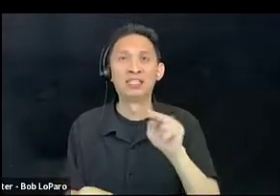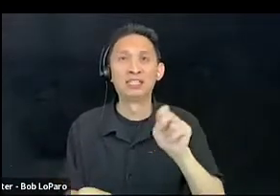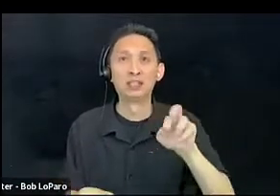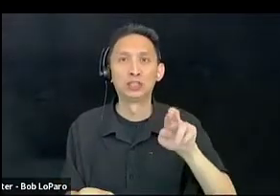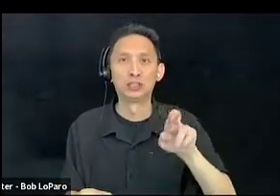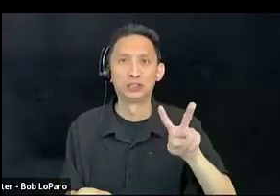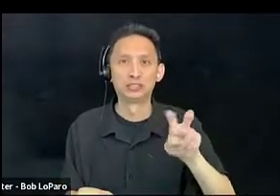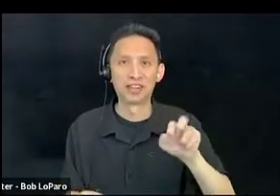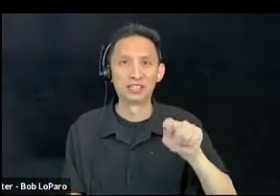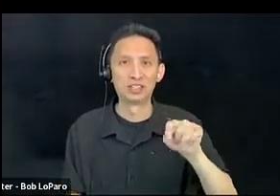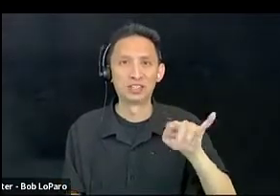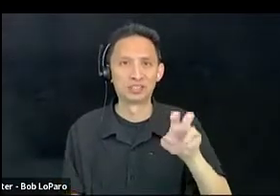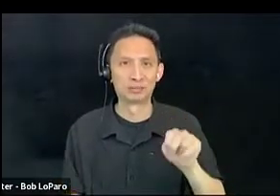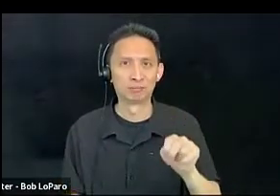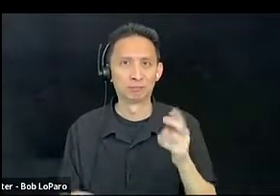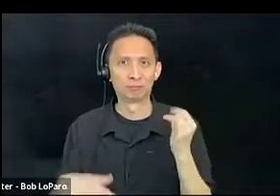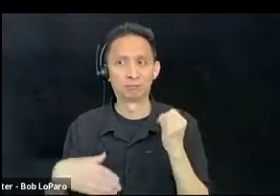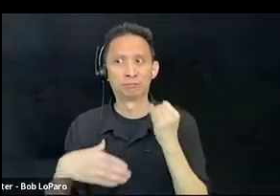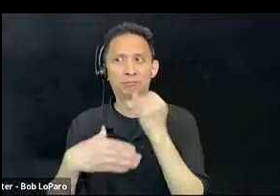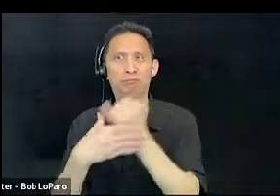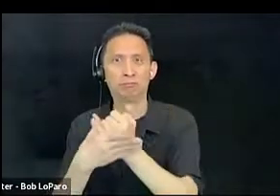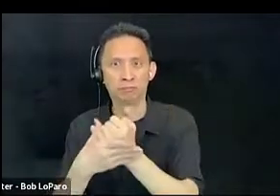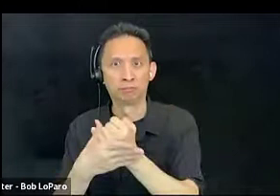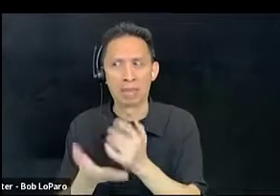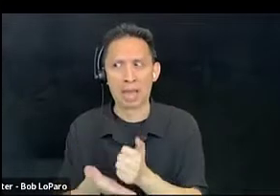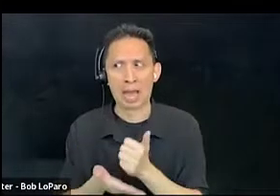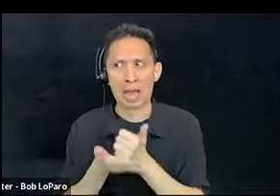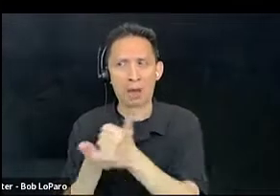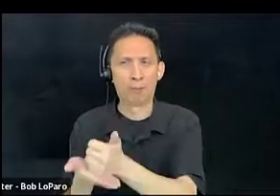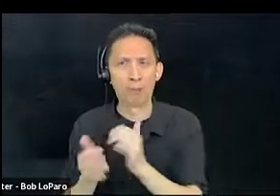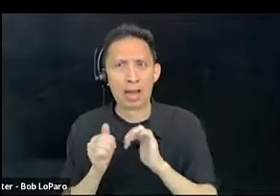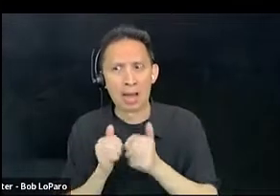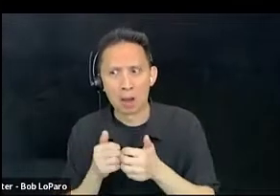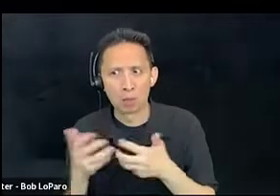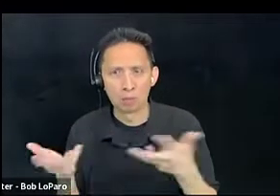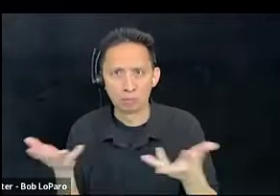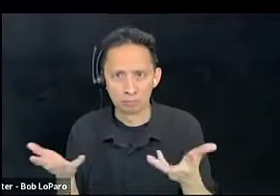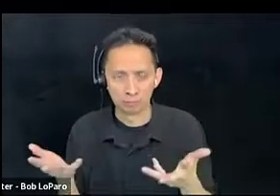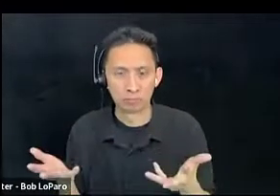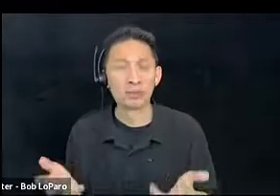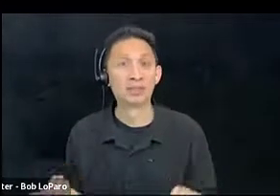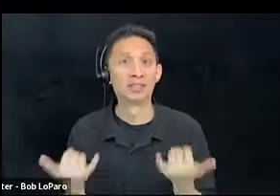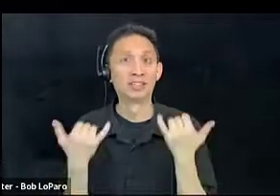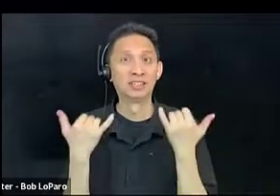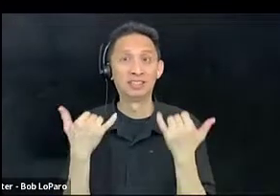So, as I get started and give a little bit of context and background, can everyone just type into the chat box